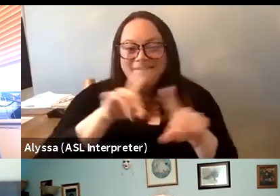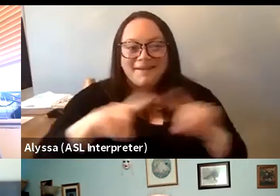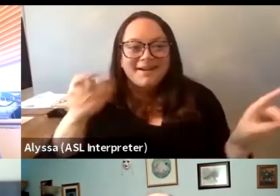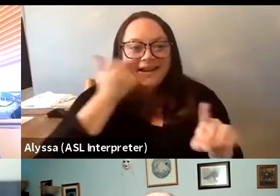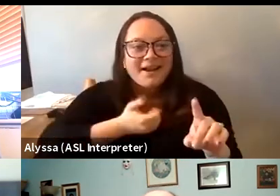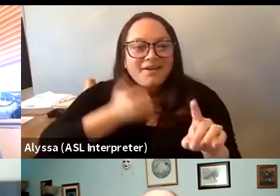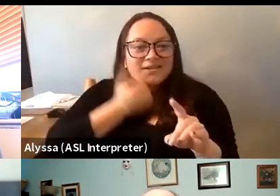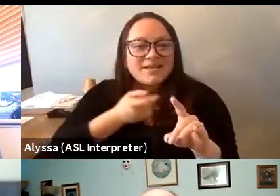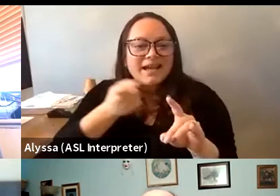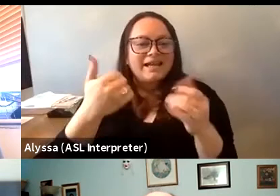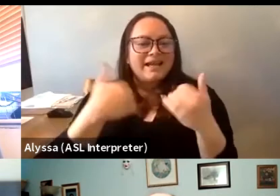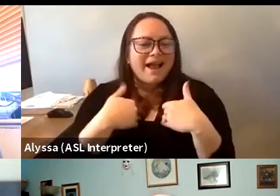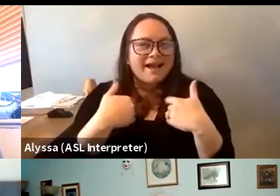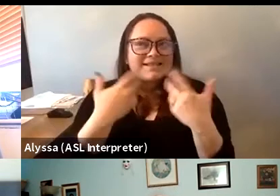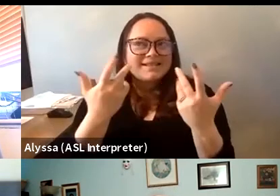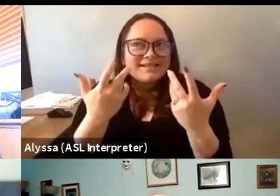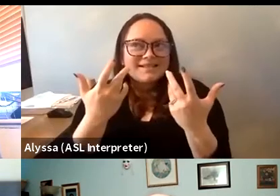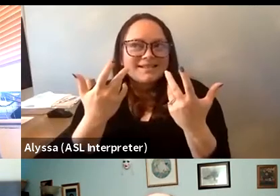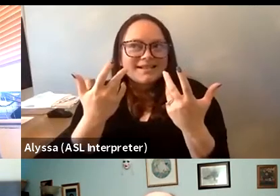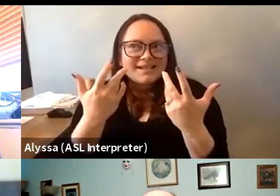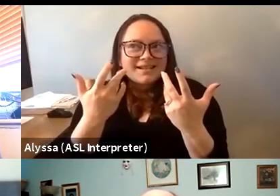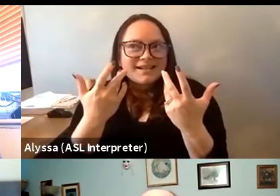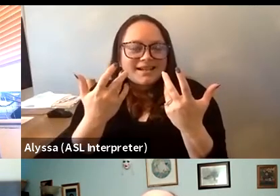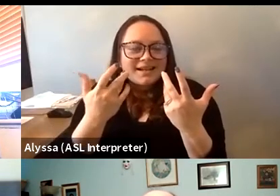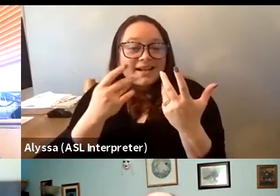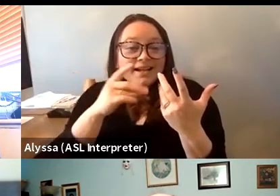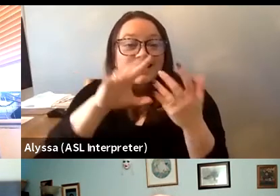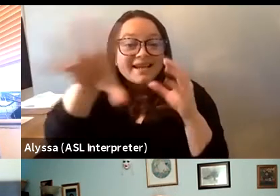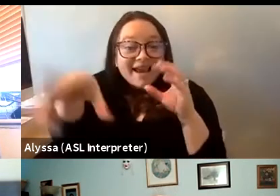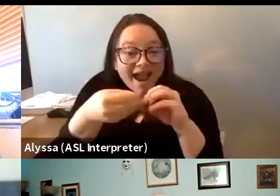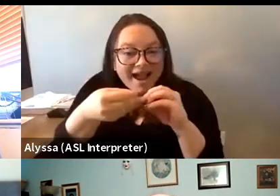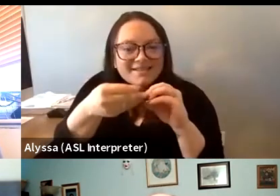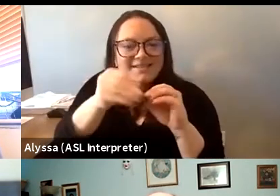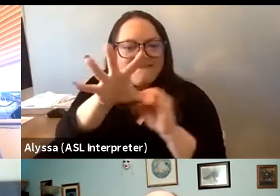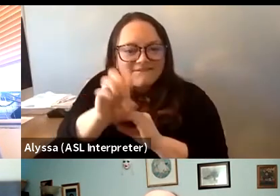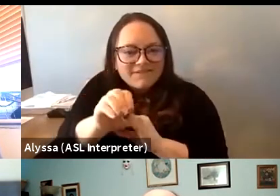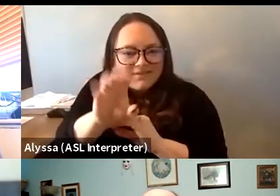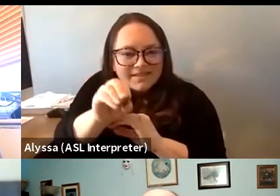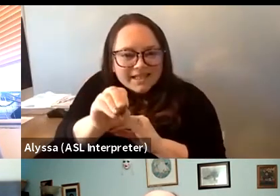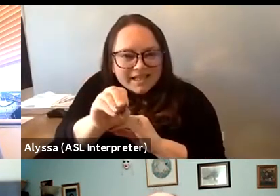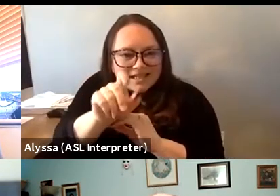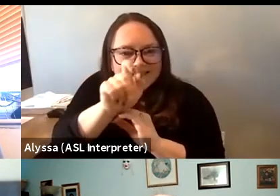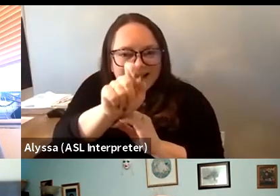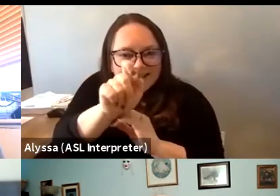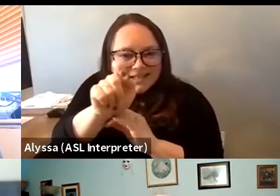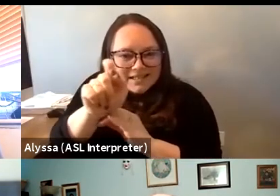thing where he adds 50 little dots to something until he